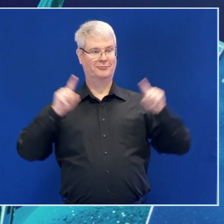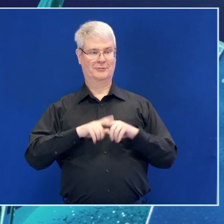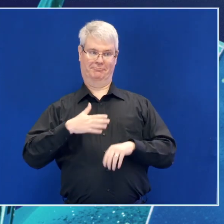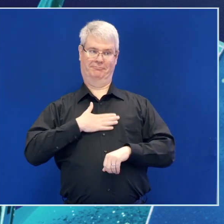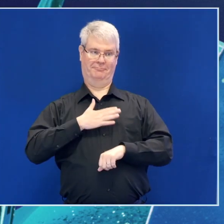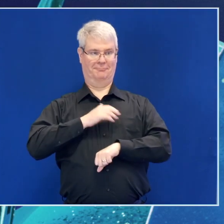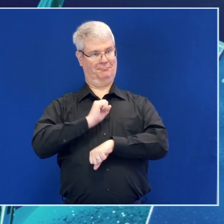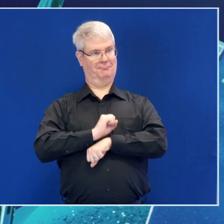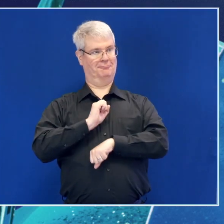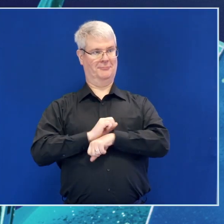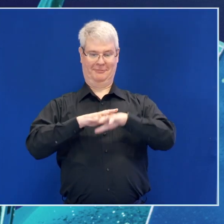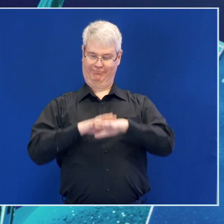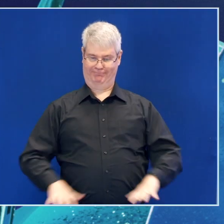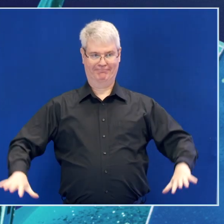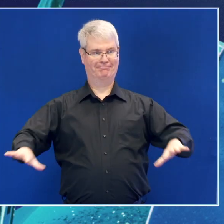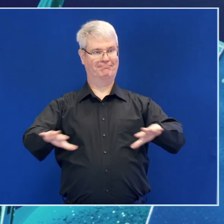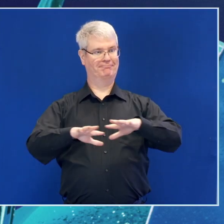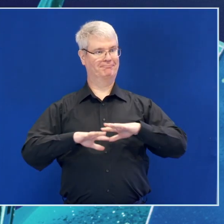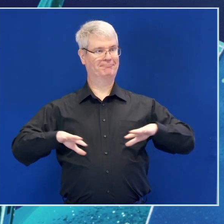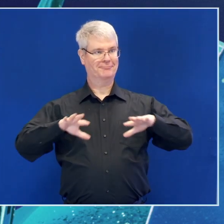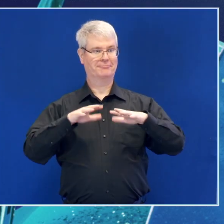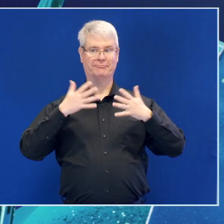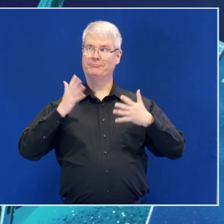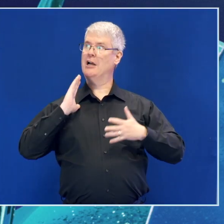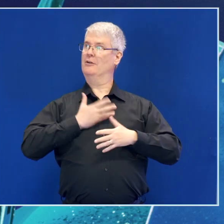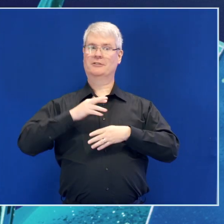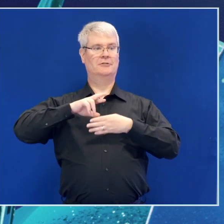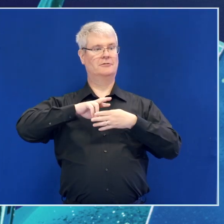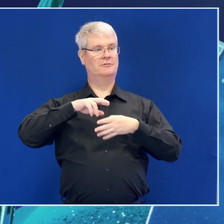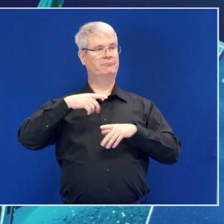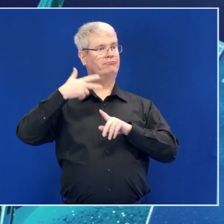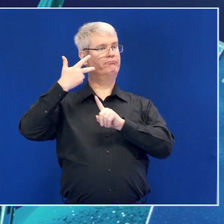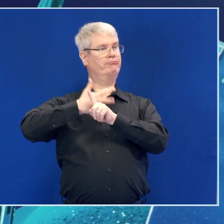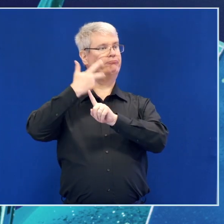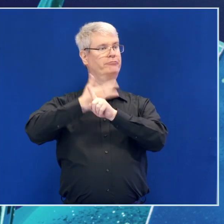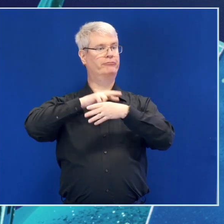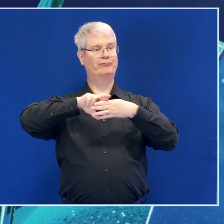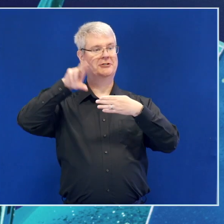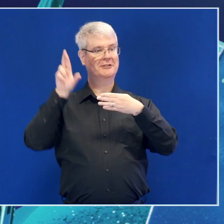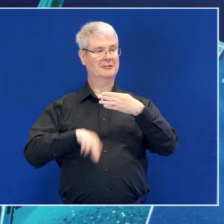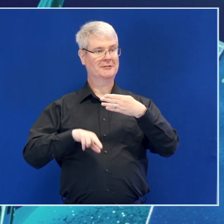And it should be, tone should be confident. I click on "Generate Communications",